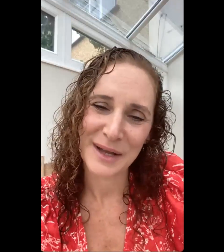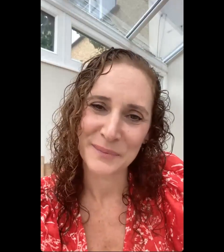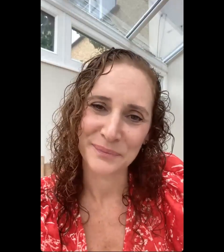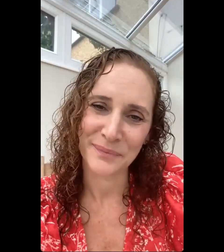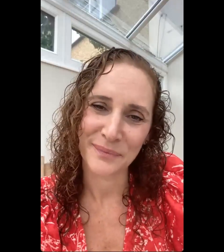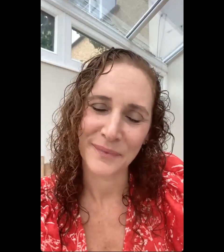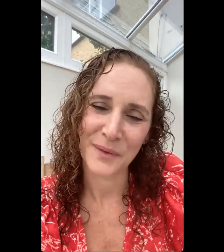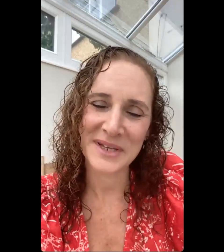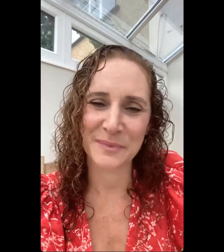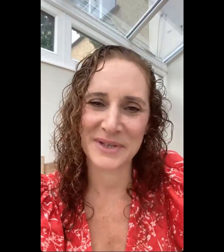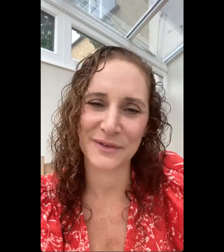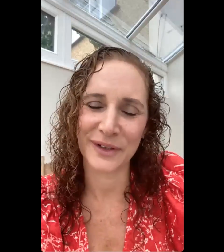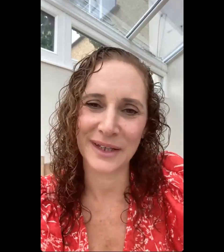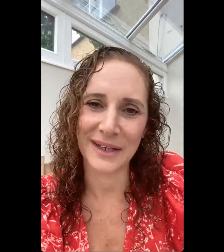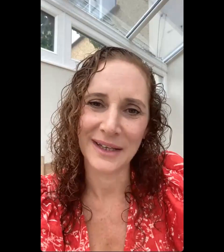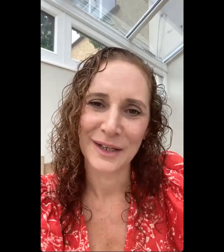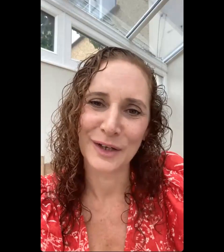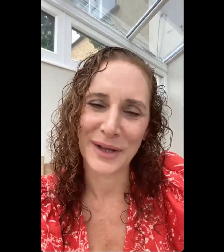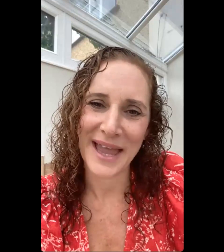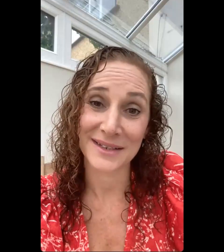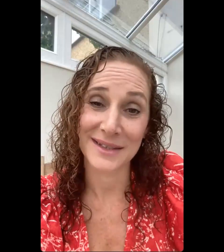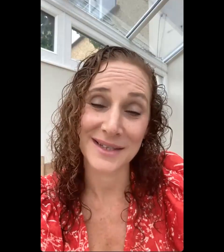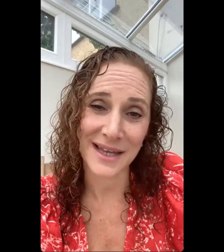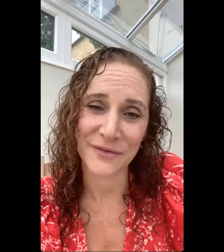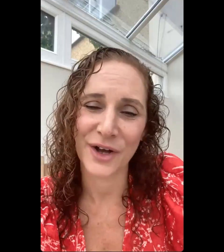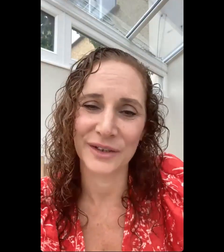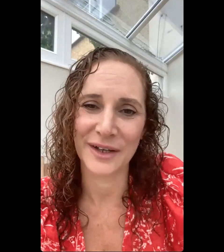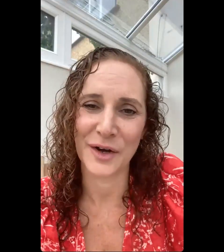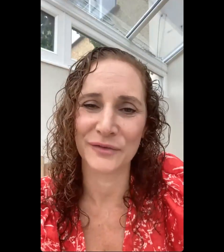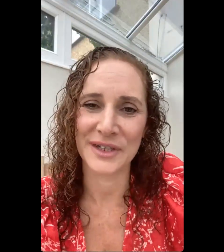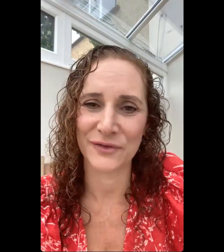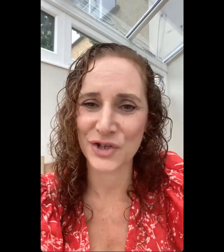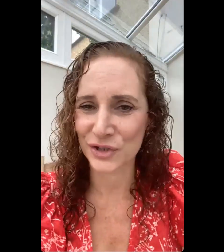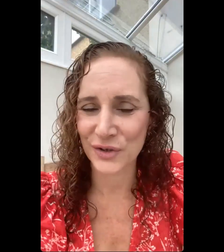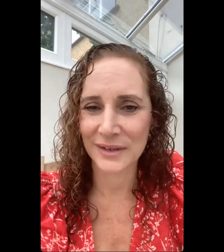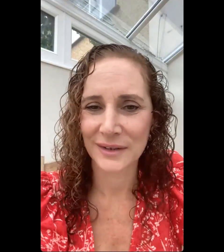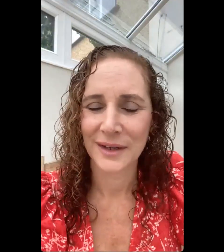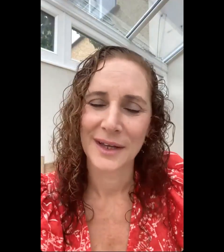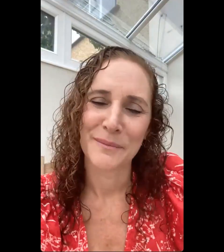We specifically look at the safeguarding of deaf children.